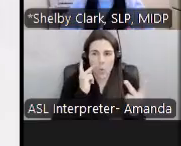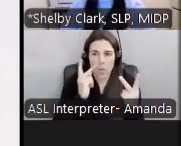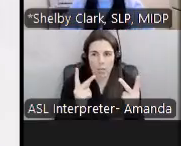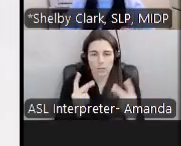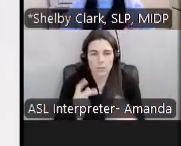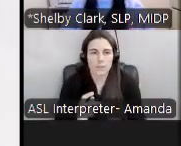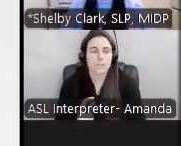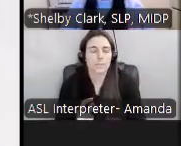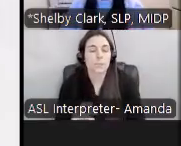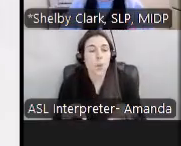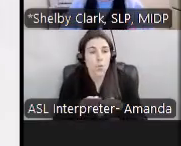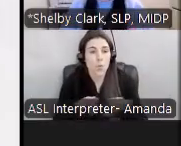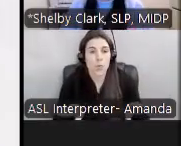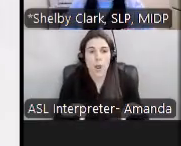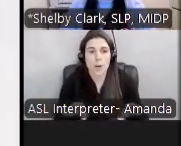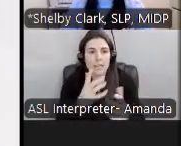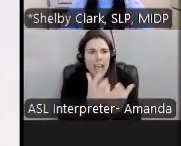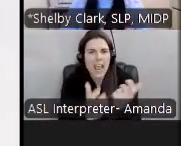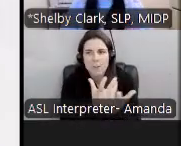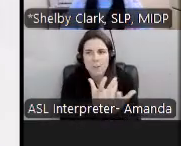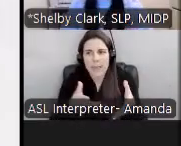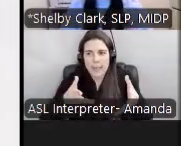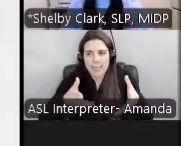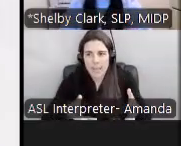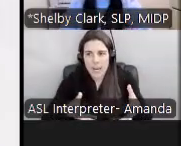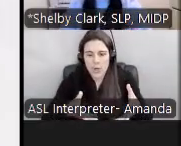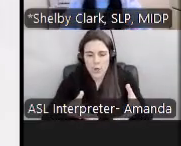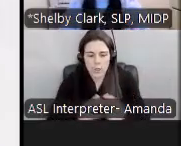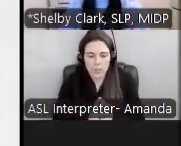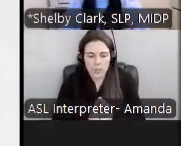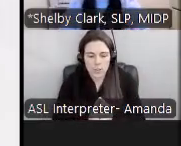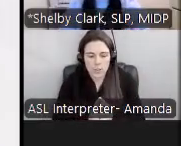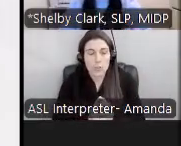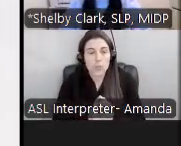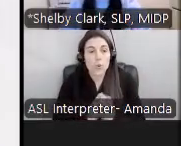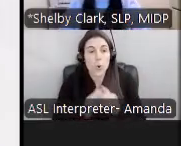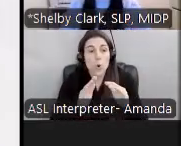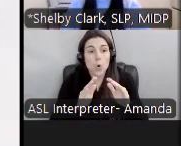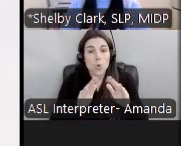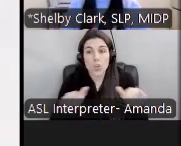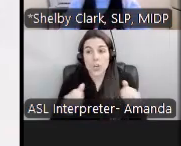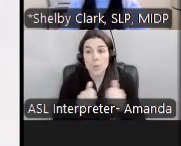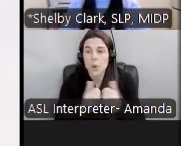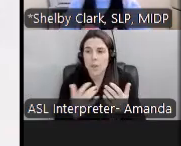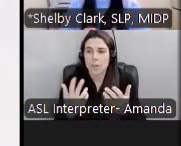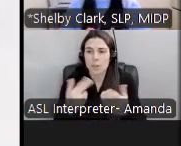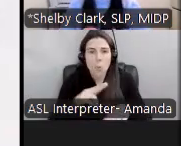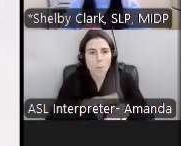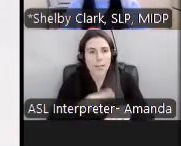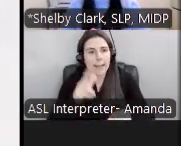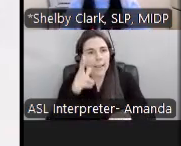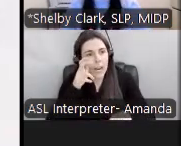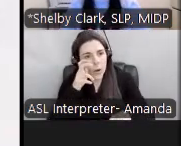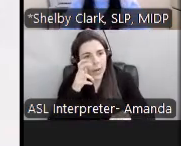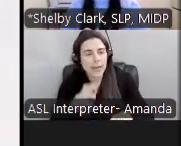the ground is where everything rests. So for children with typical hearing, solid ground comes from hearing speech sounds